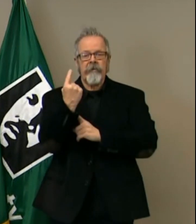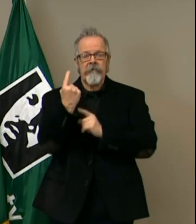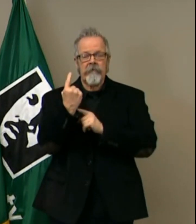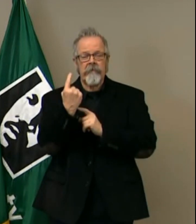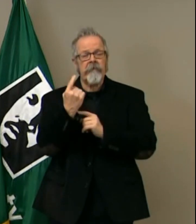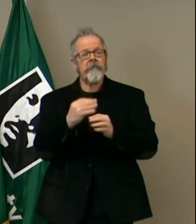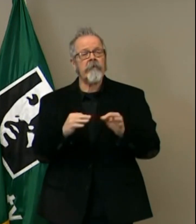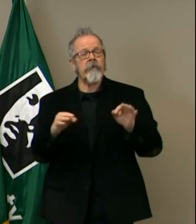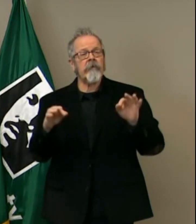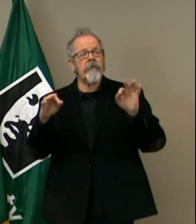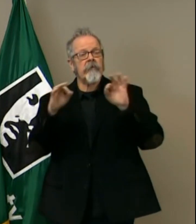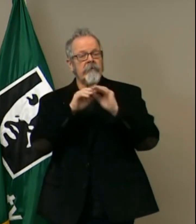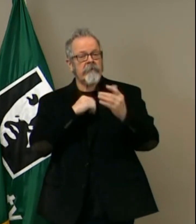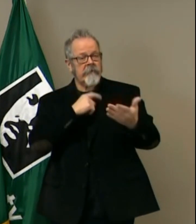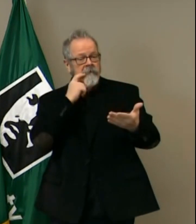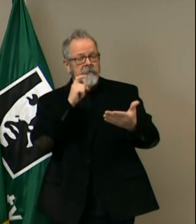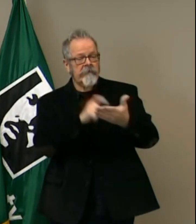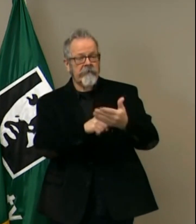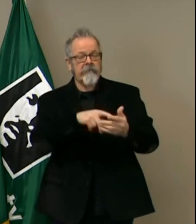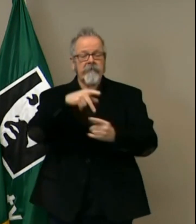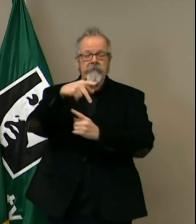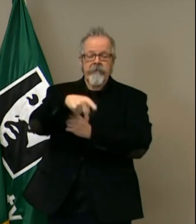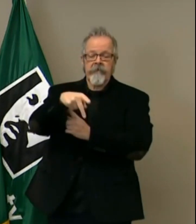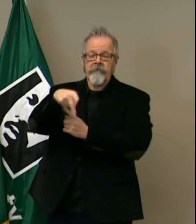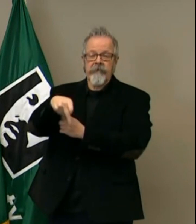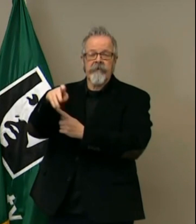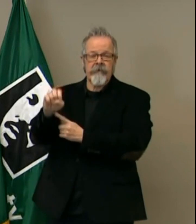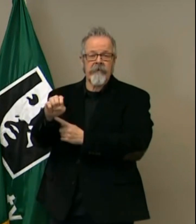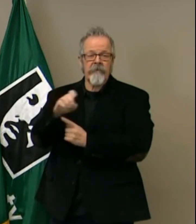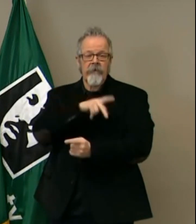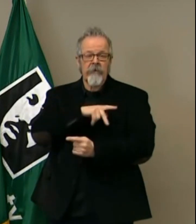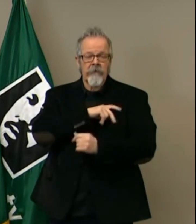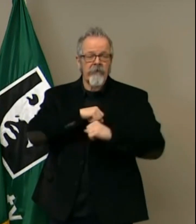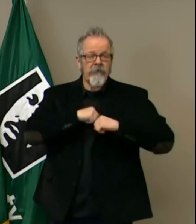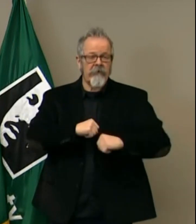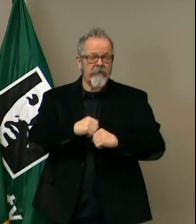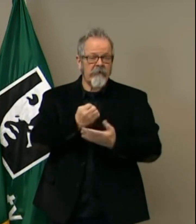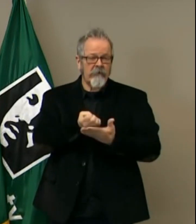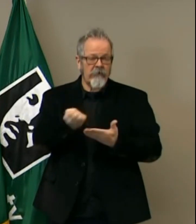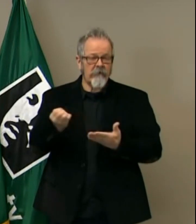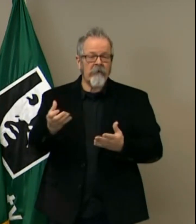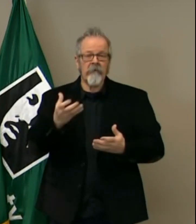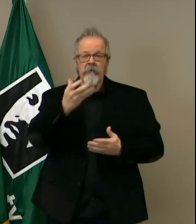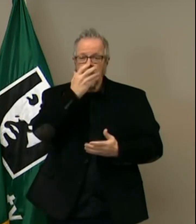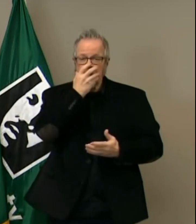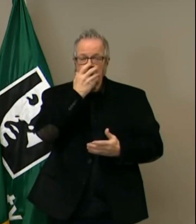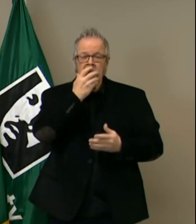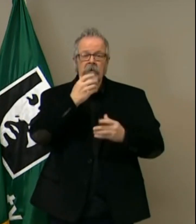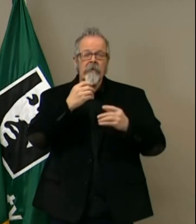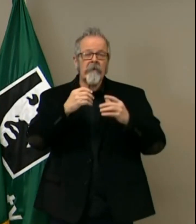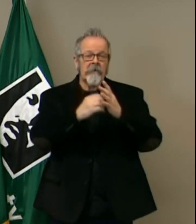this is something we are very concerned about the federal stockpile that has